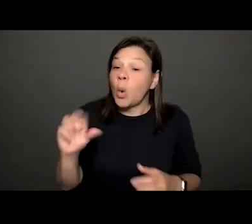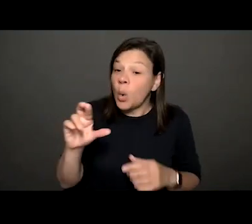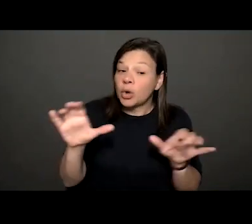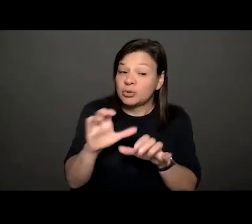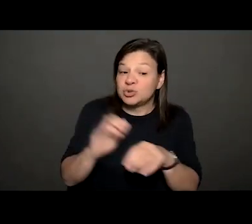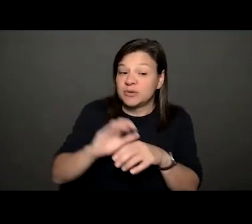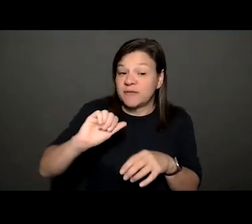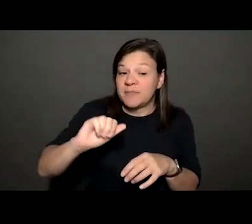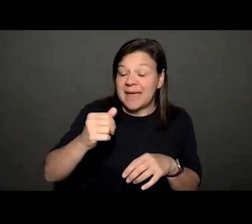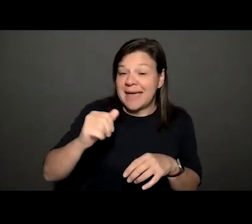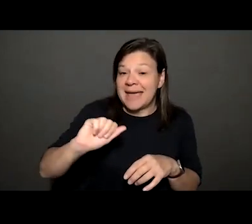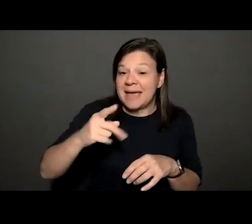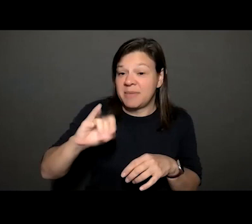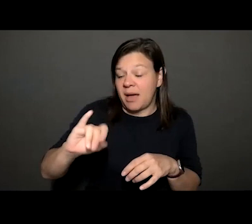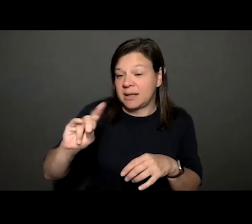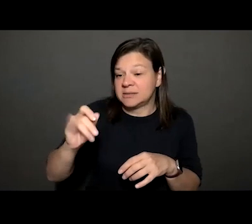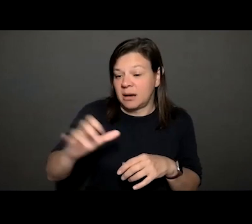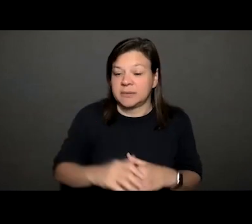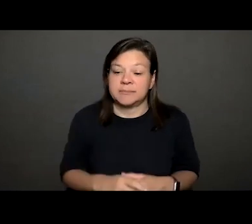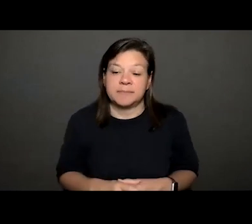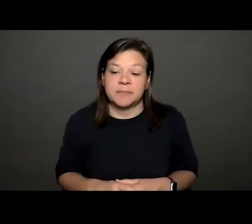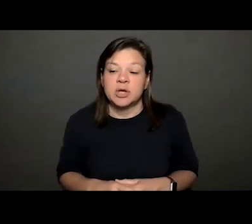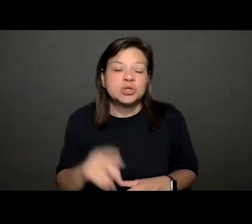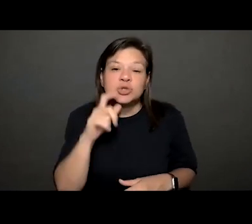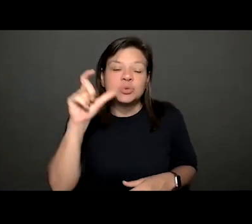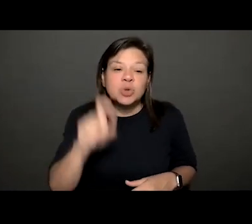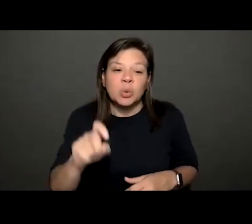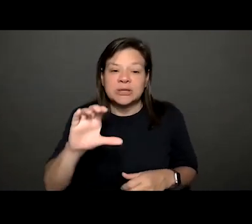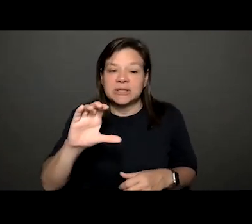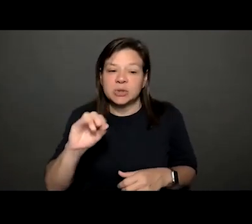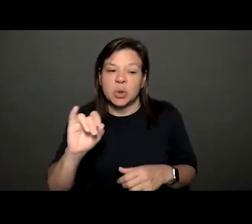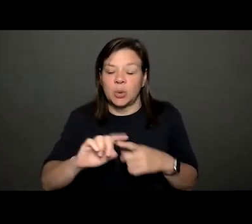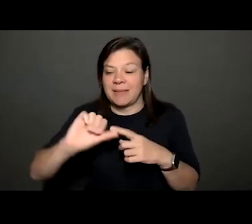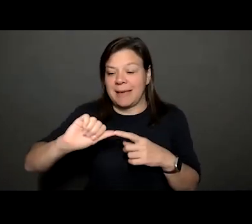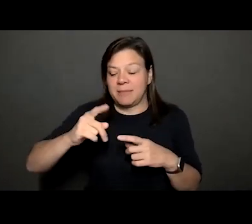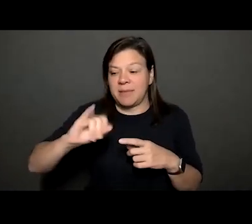THIS WAY YOU DON'T NEED TO CODE THE API THEMSELVES OR